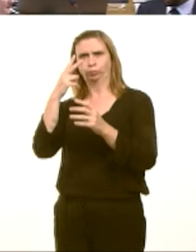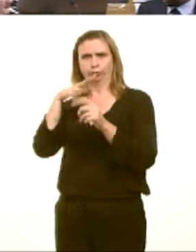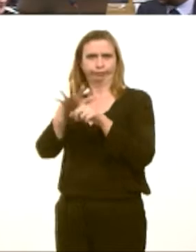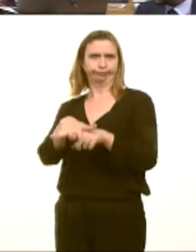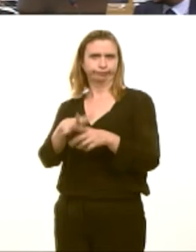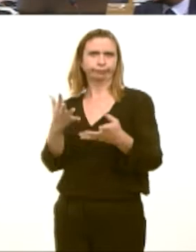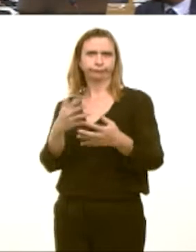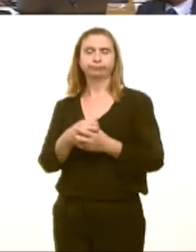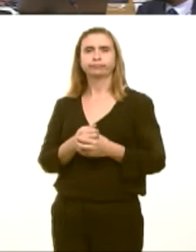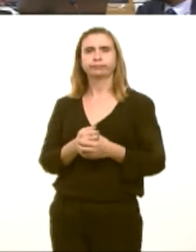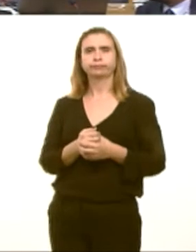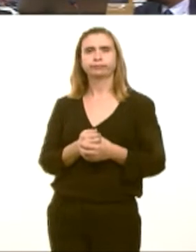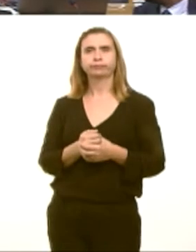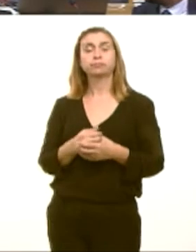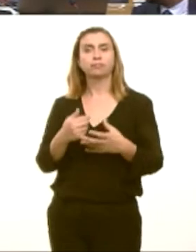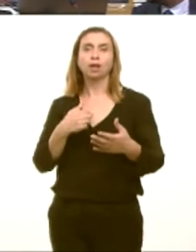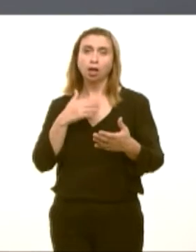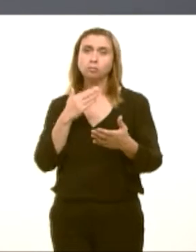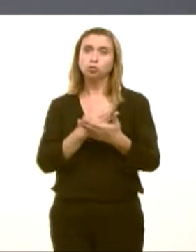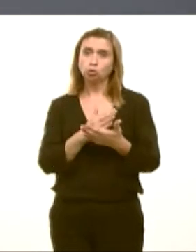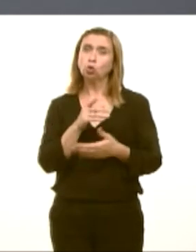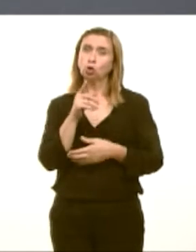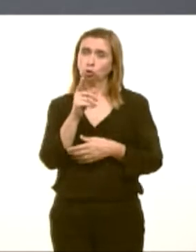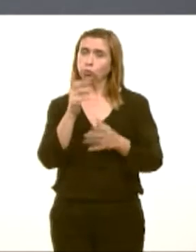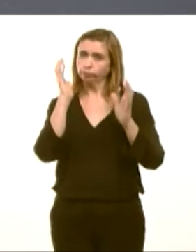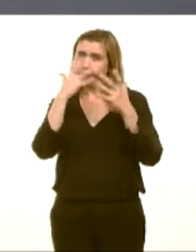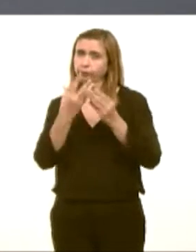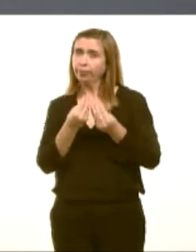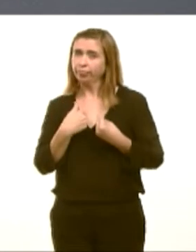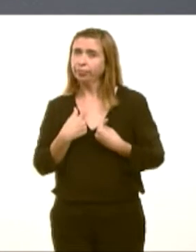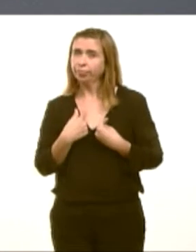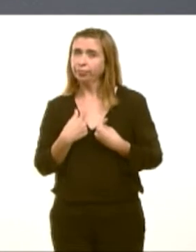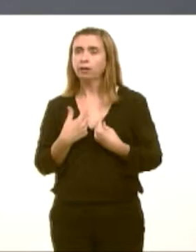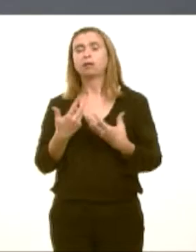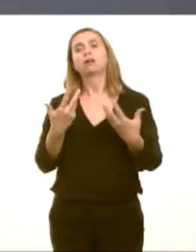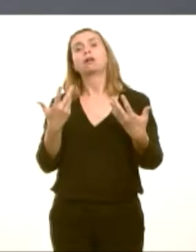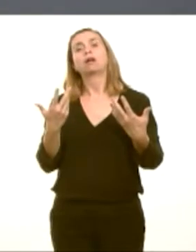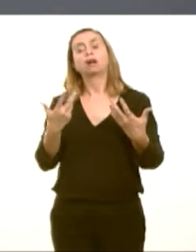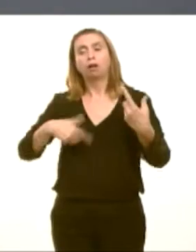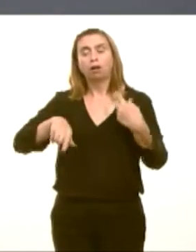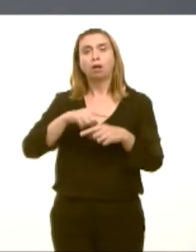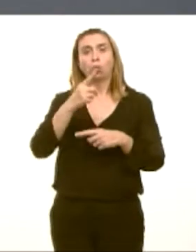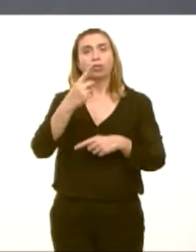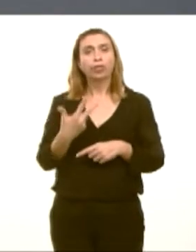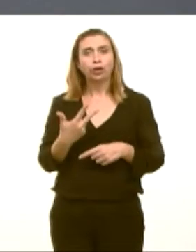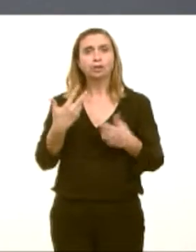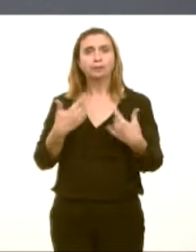Iím sure you share my concern that a third of older people in Wales have experienced some form of ageism.